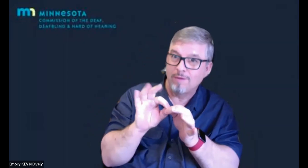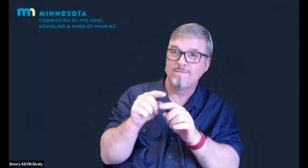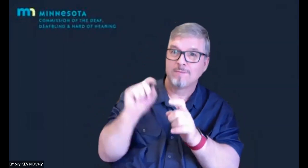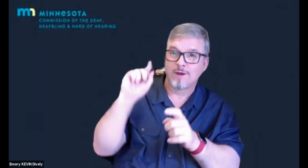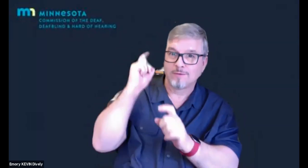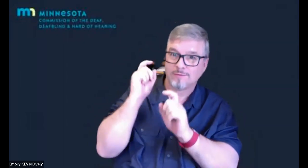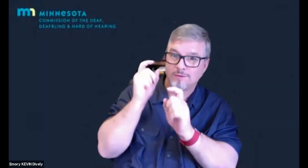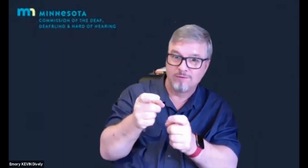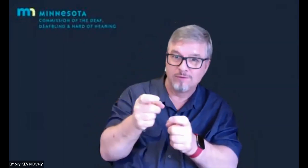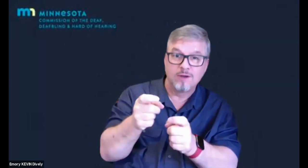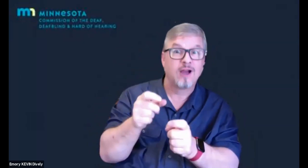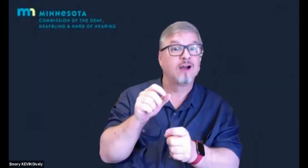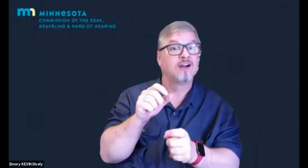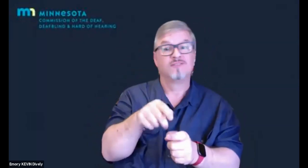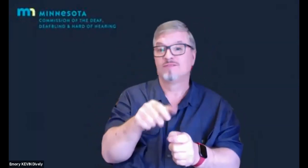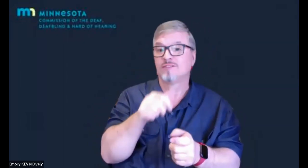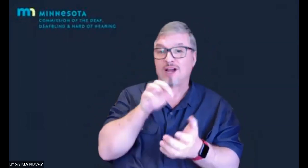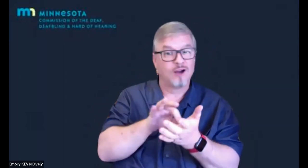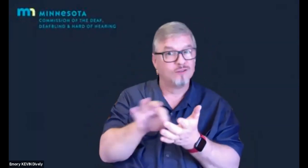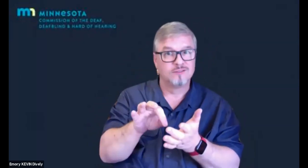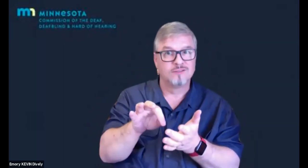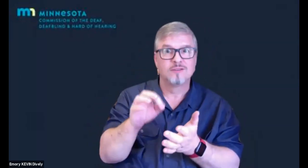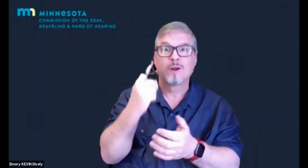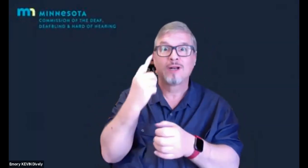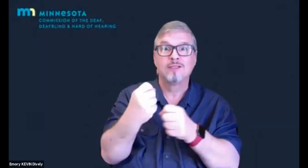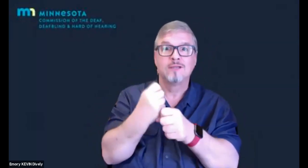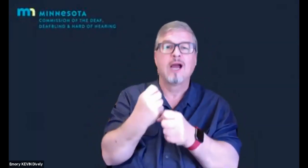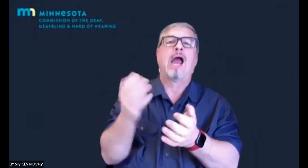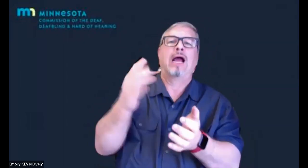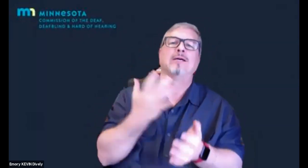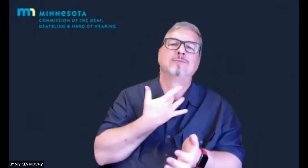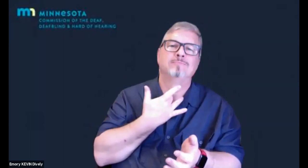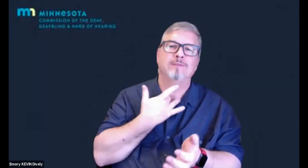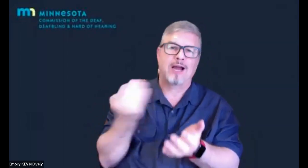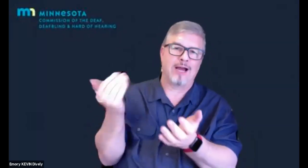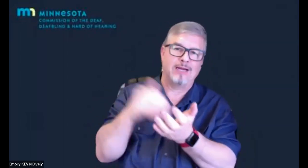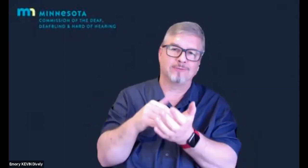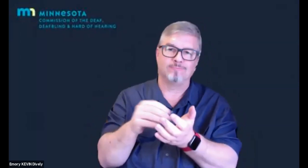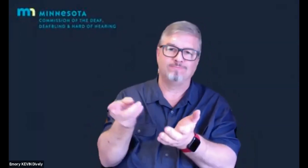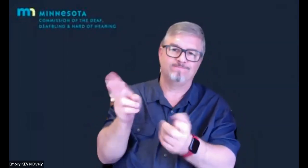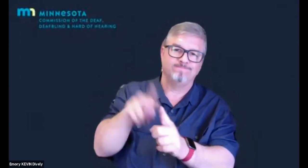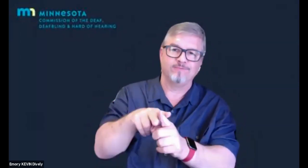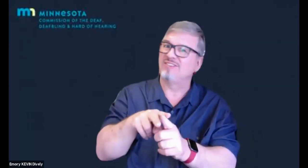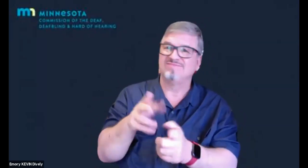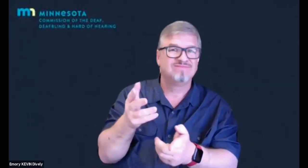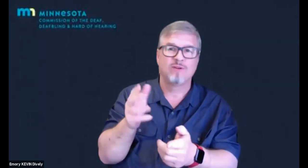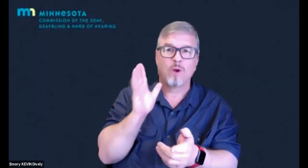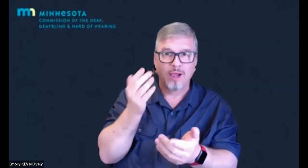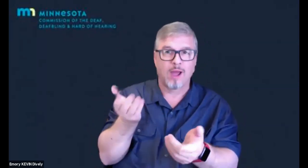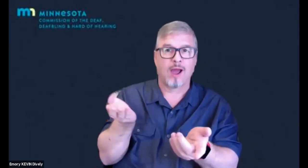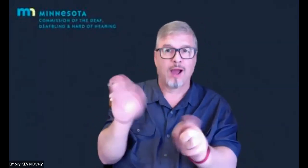then they realize, oh, that state may not be very important because there's not a lot of people there which means not a lot of people filled out the census.